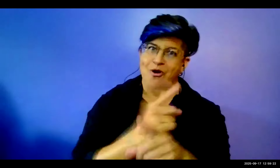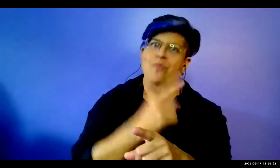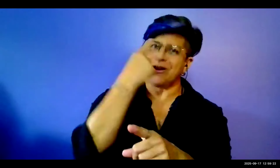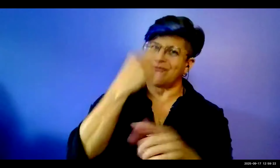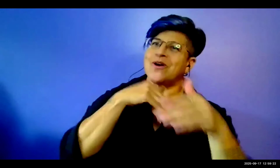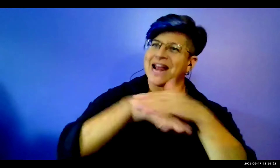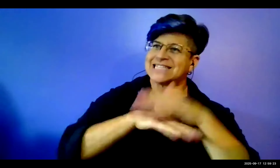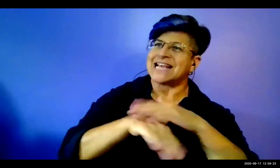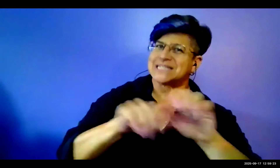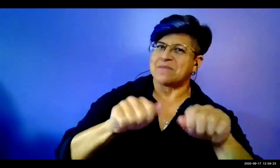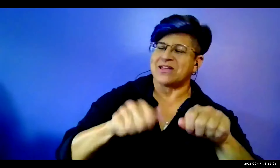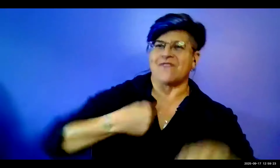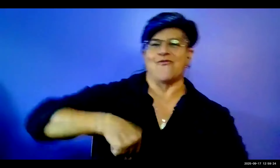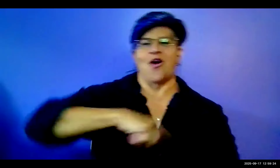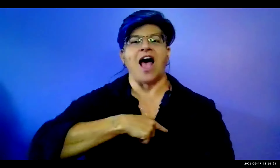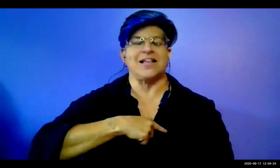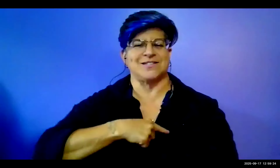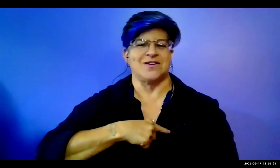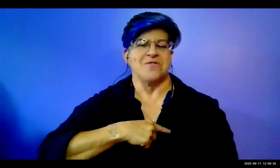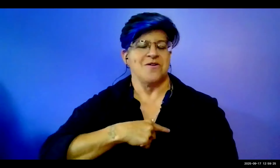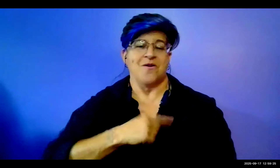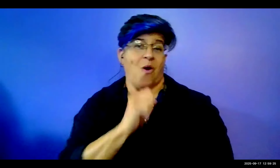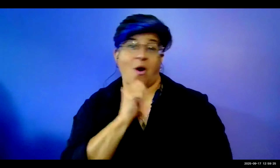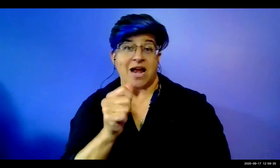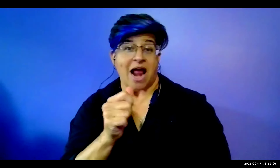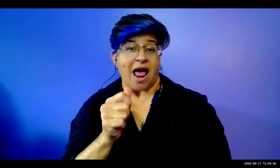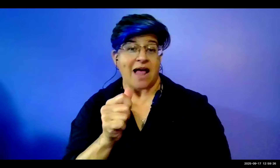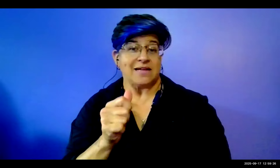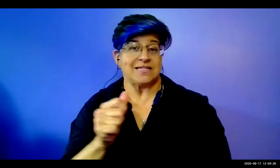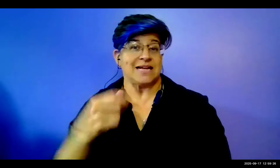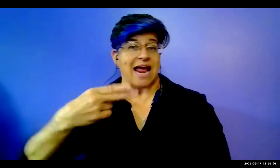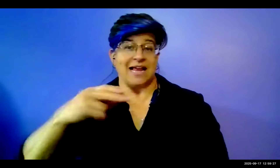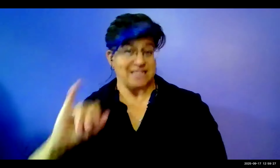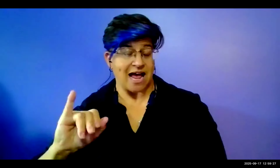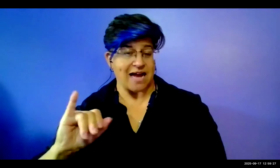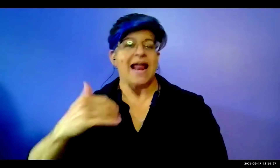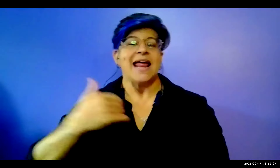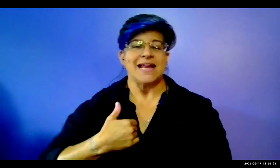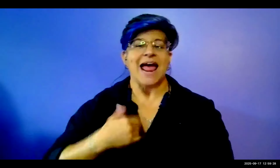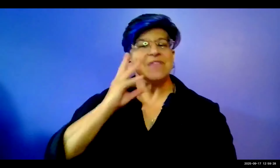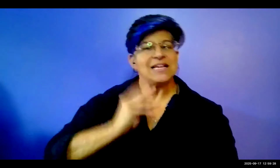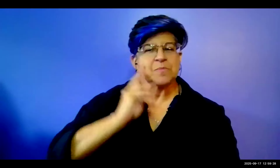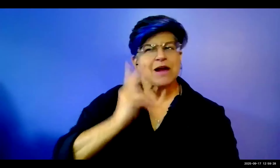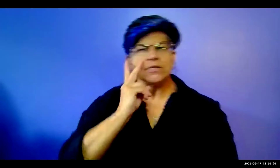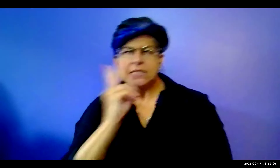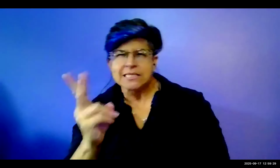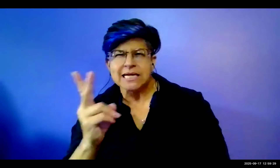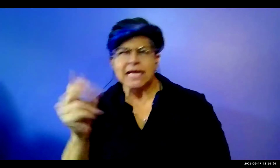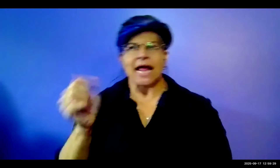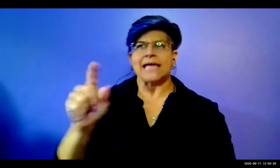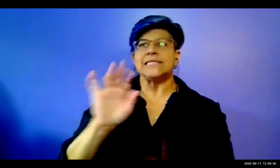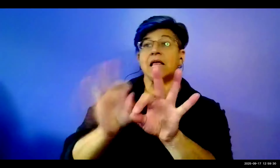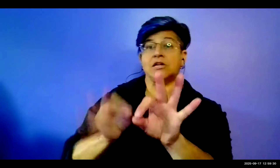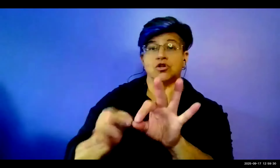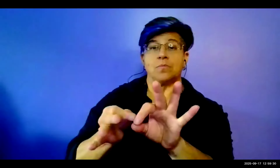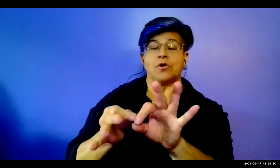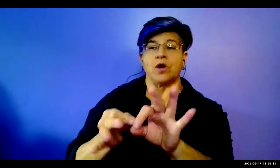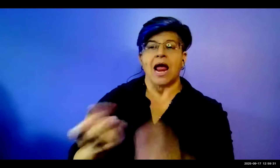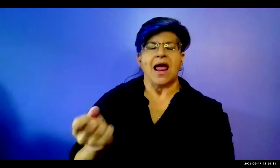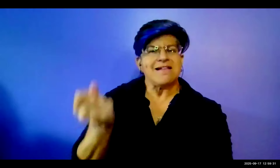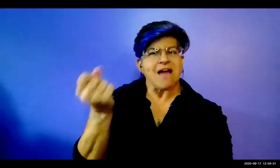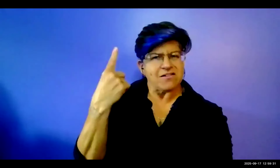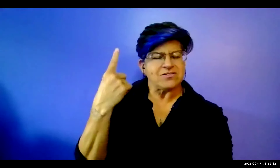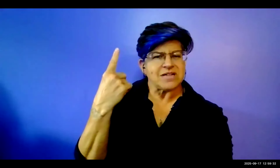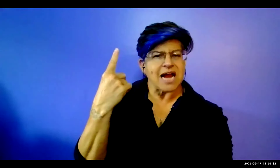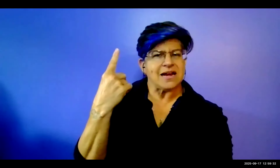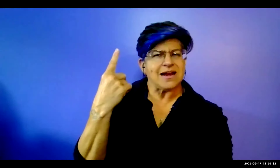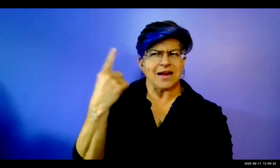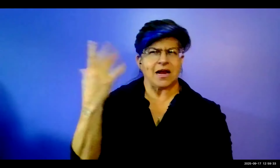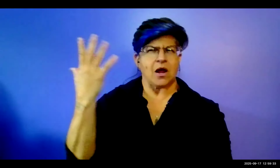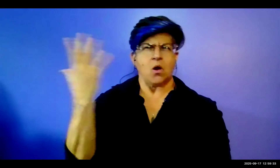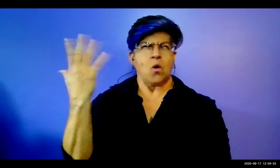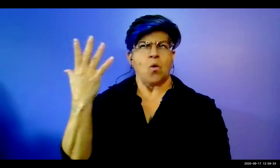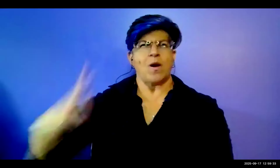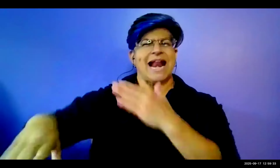Those of us who are not hearing impaired to have the experience of seeing an ASL interpreter and understanding what it adds for the person.